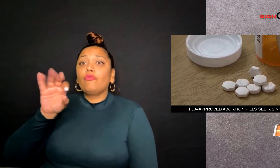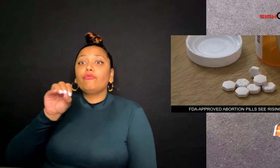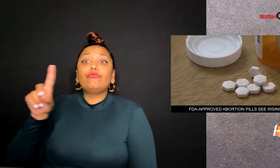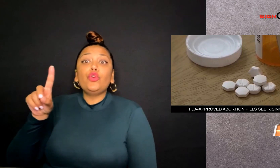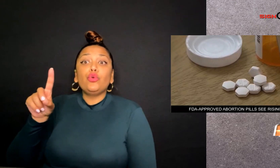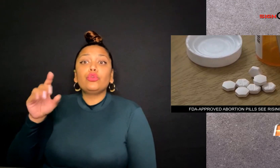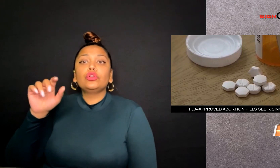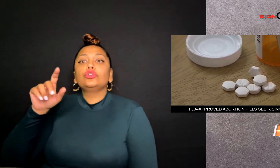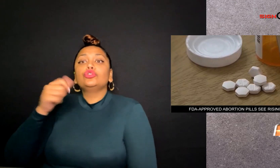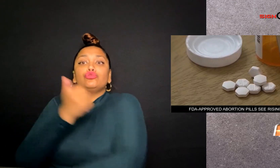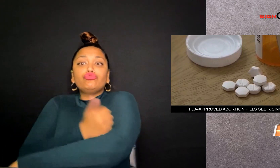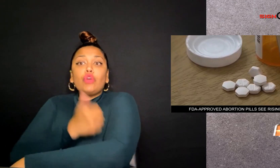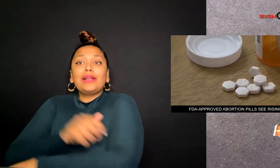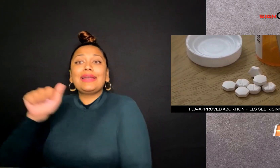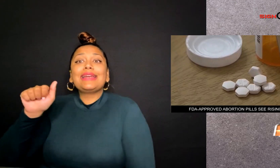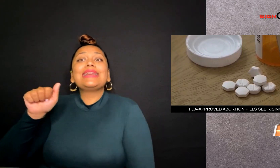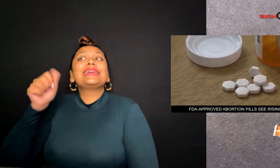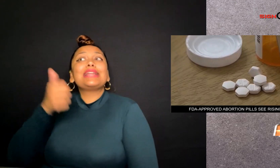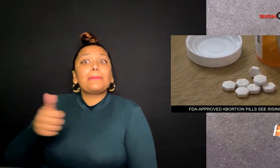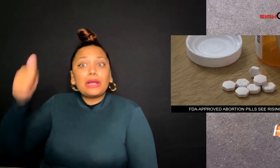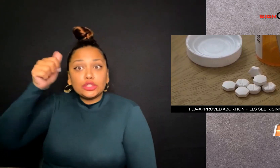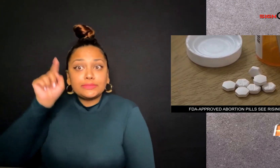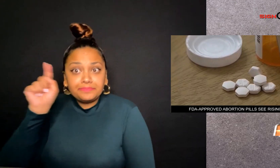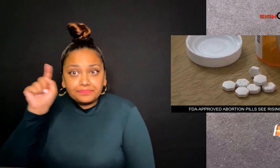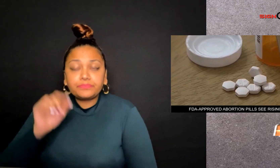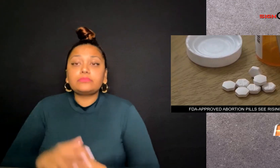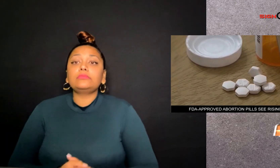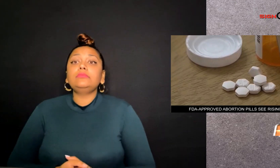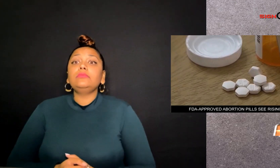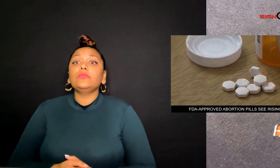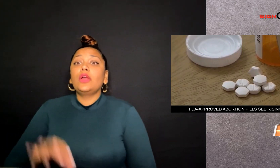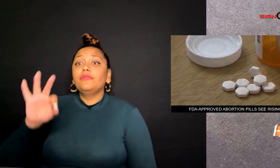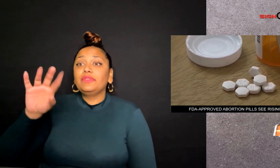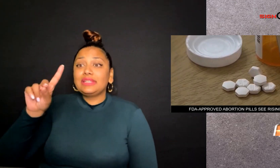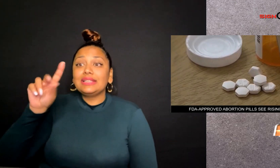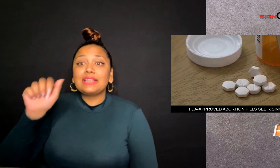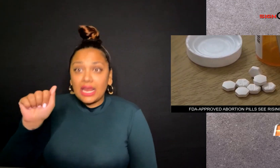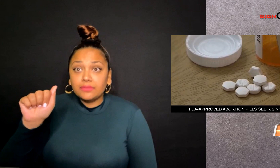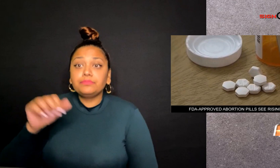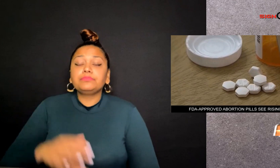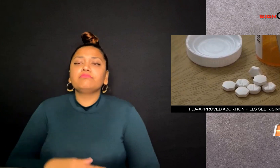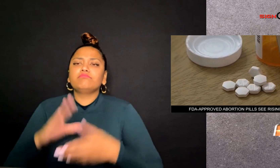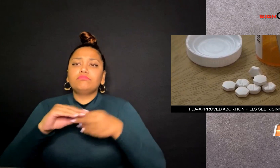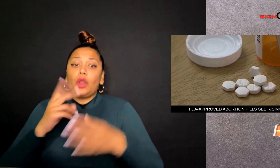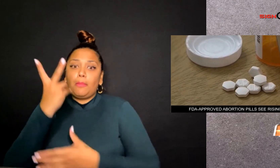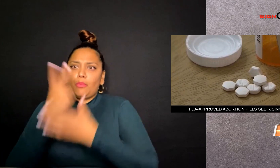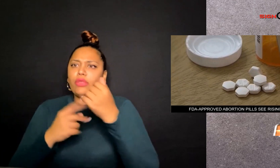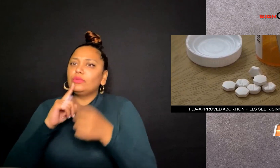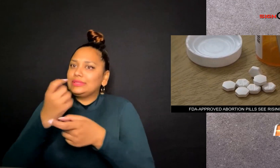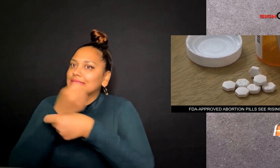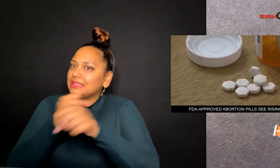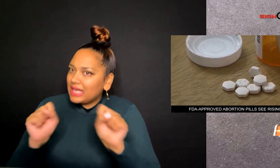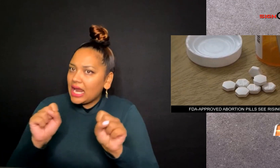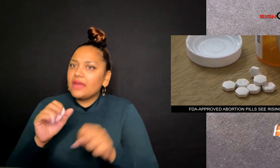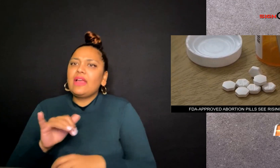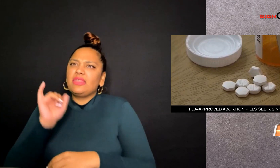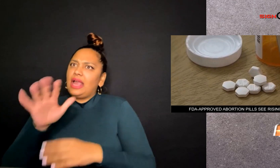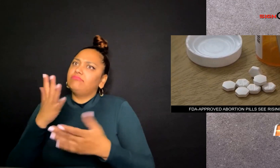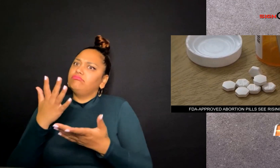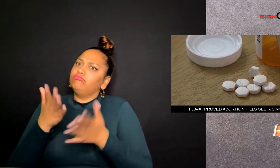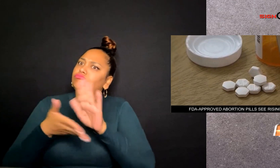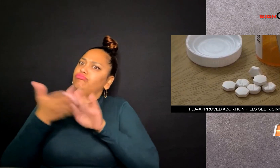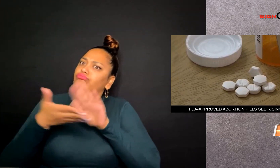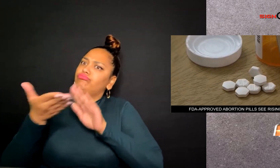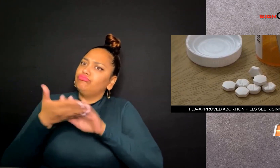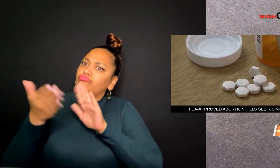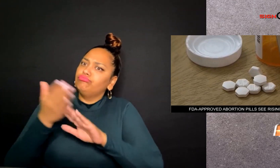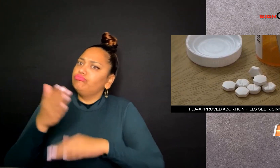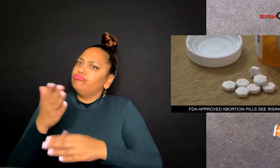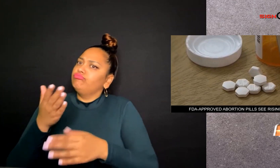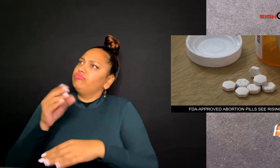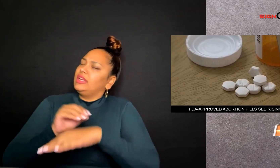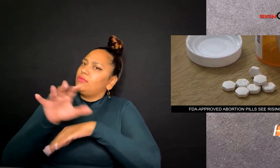a combination of pills approved by the food and drug administration the FDA says both